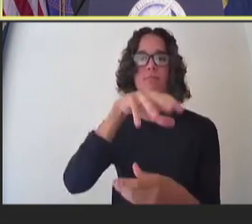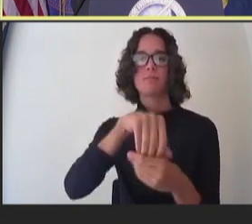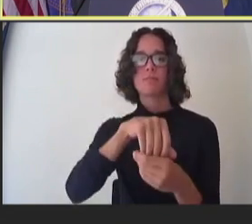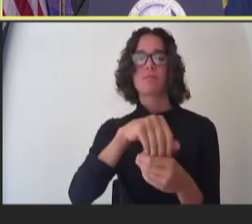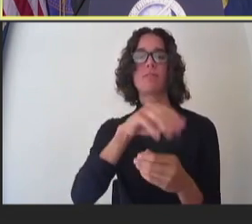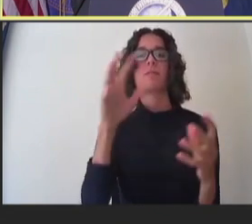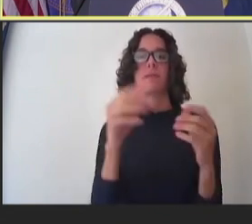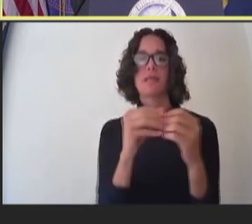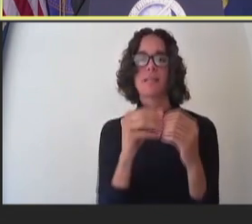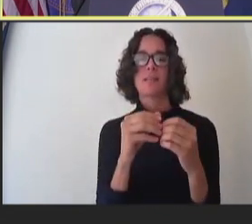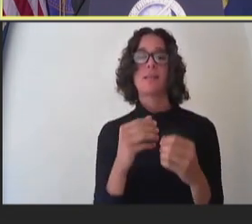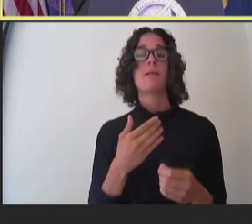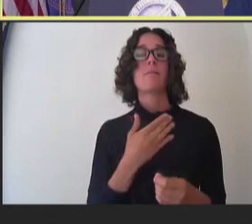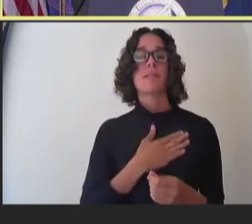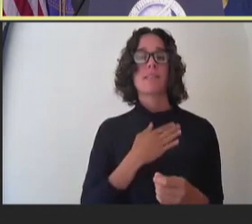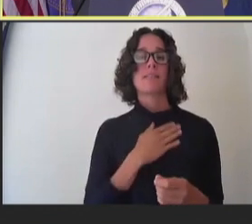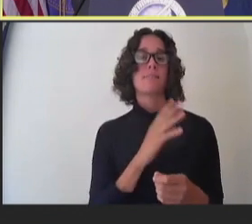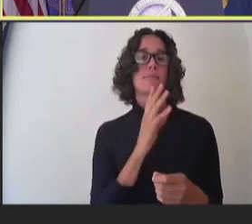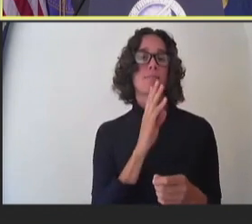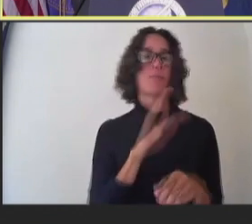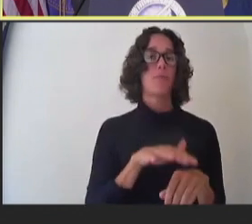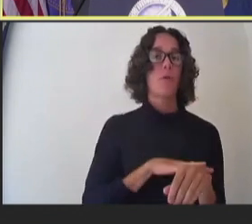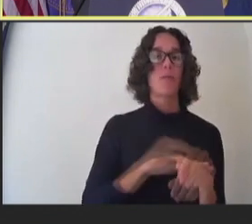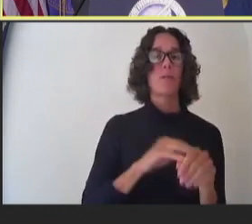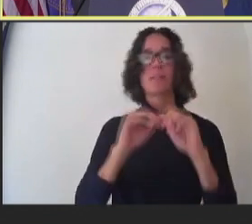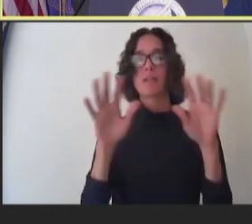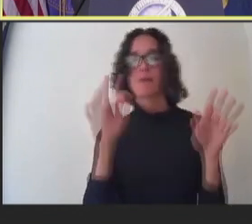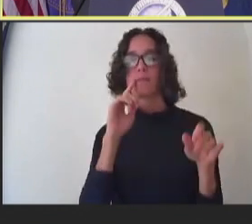For our virtual participants, please remember to mute yourself when not speaking,